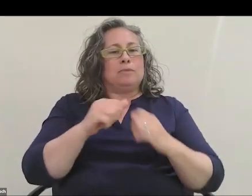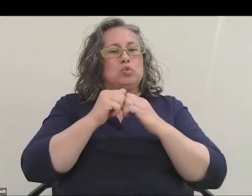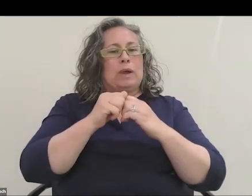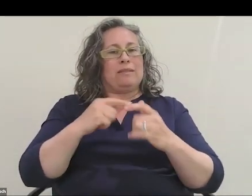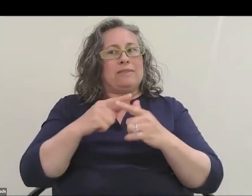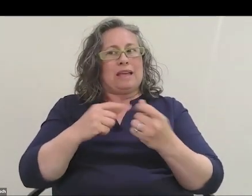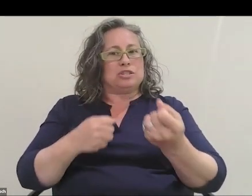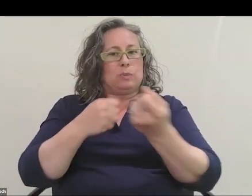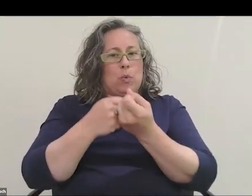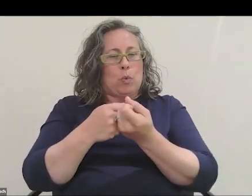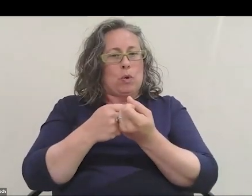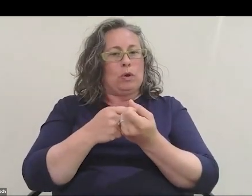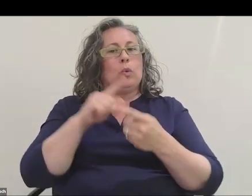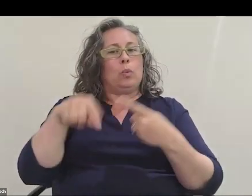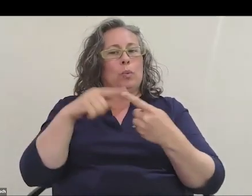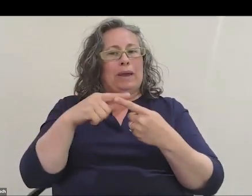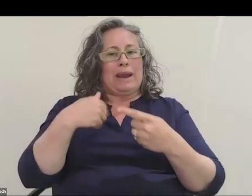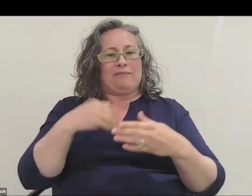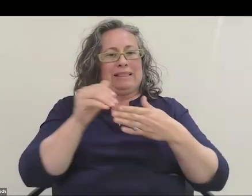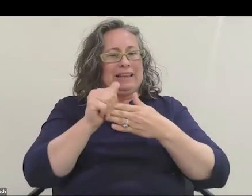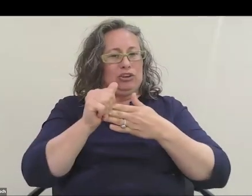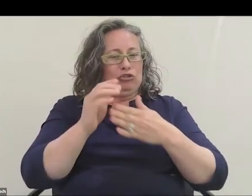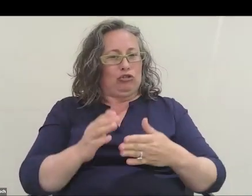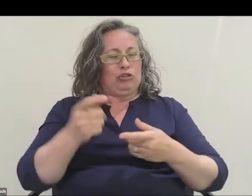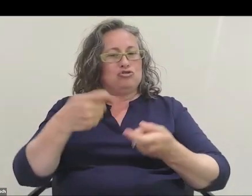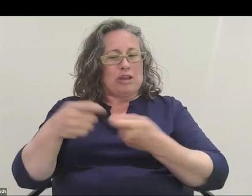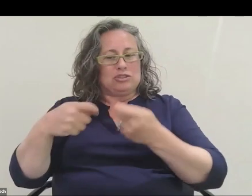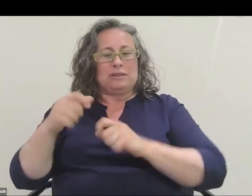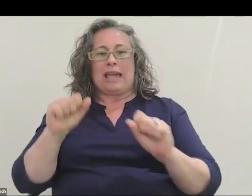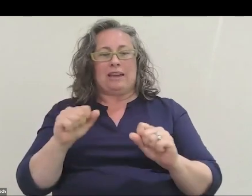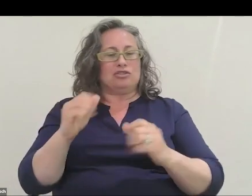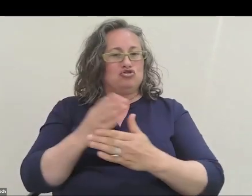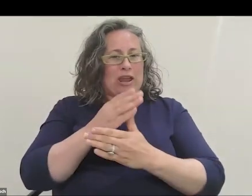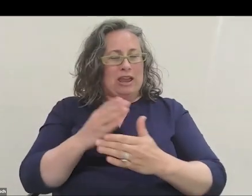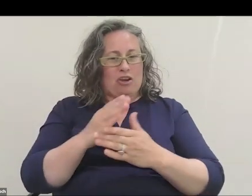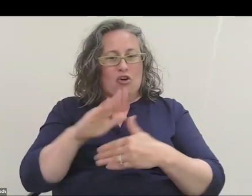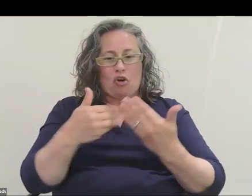have leadership changes and we can share the strategies that we had all been working on individually